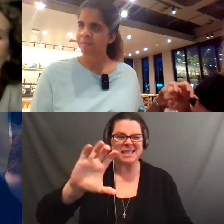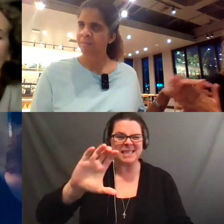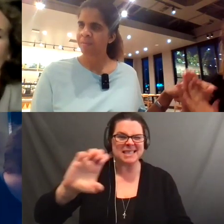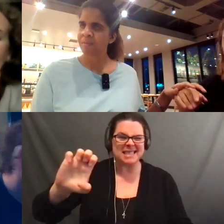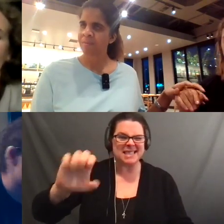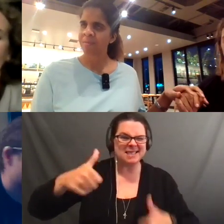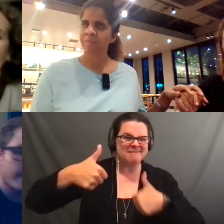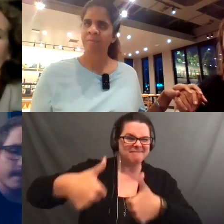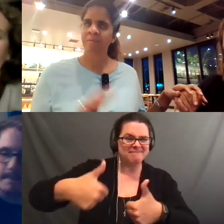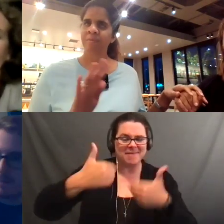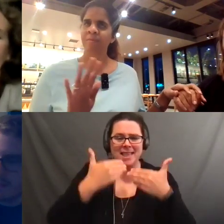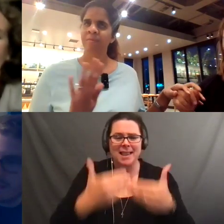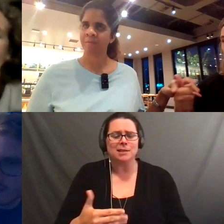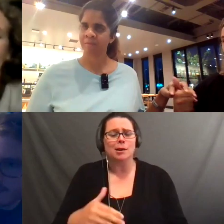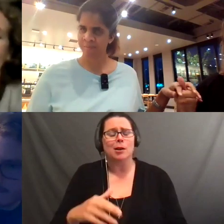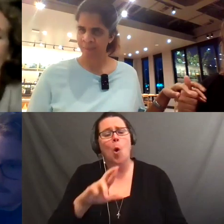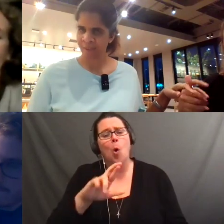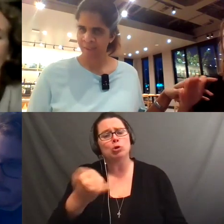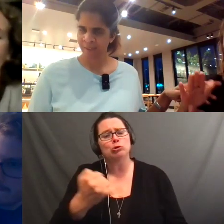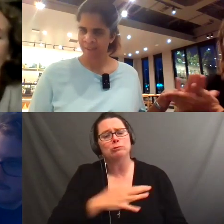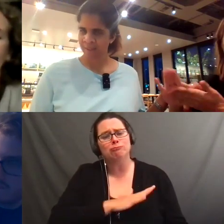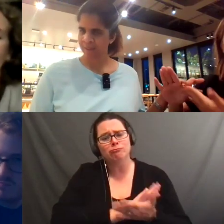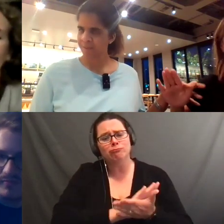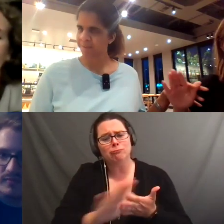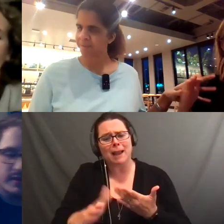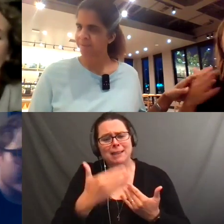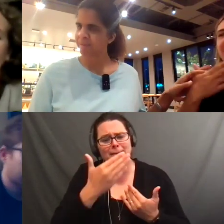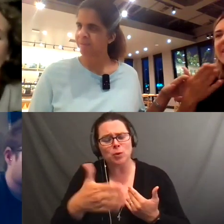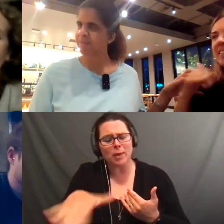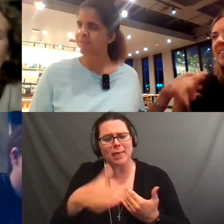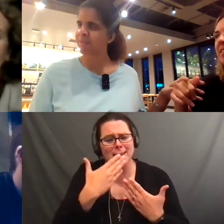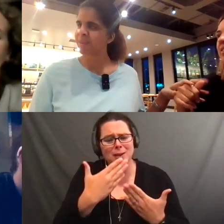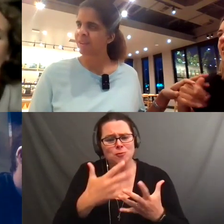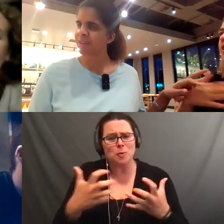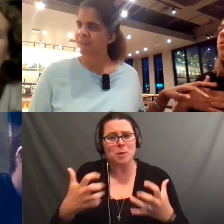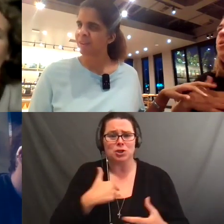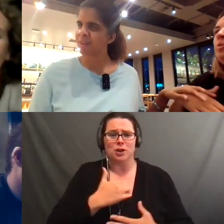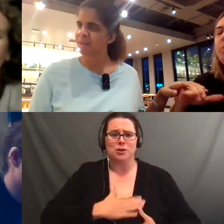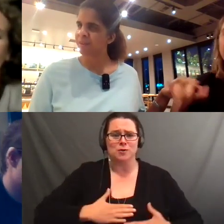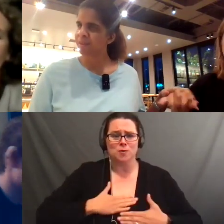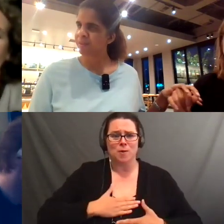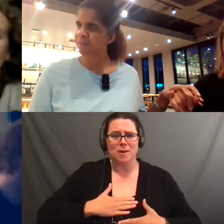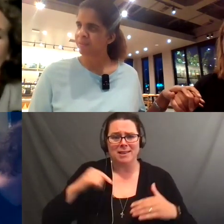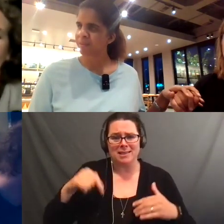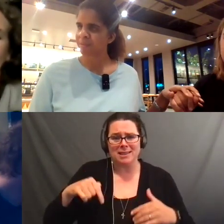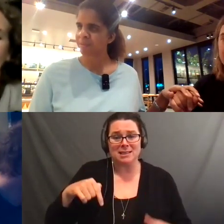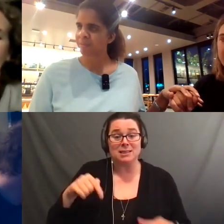That's very nice of you. I appreciate that I enjoyed doing this.